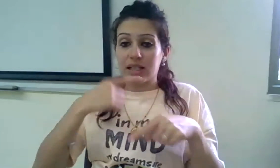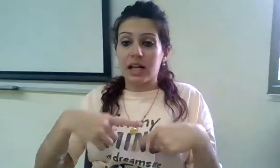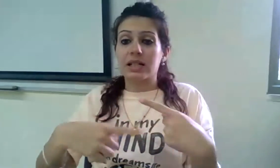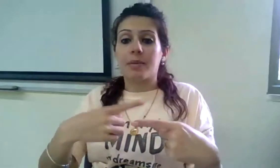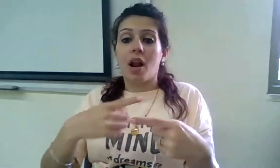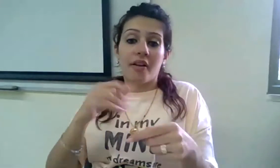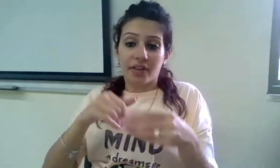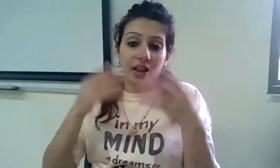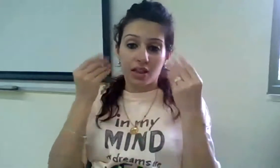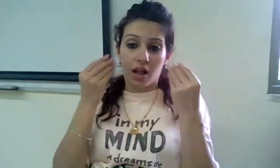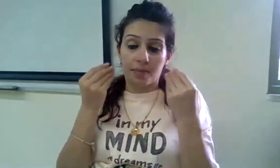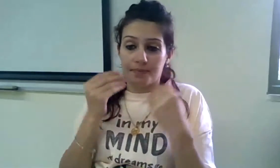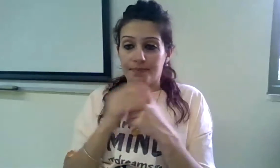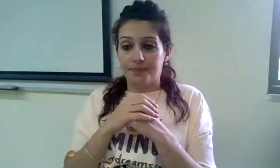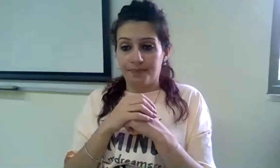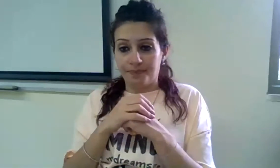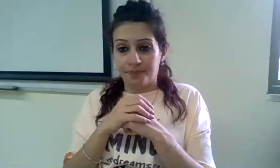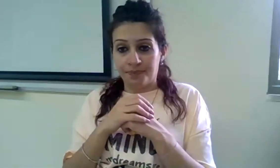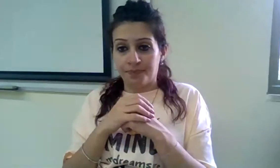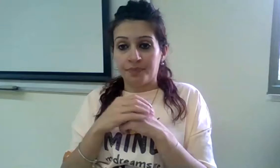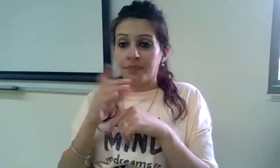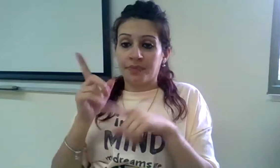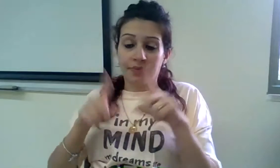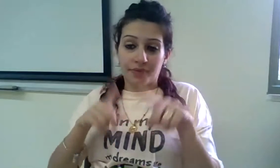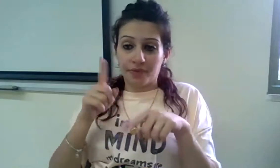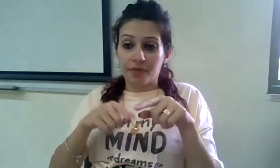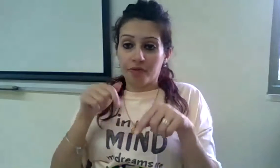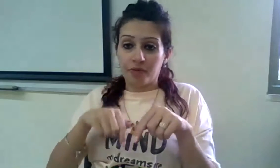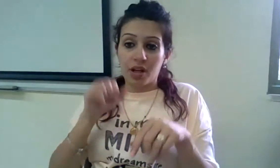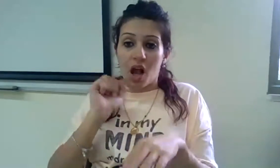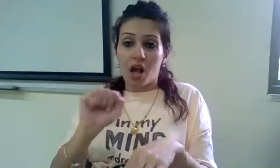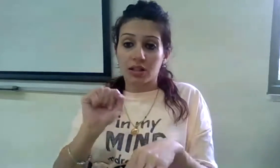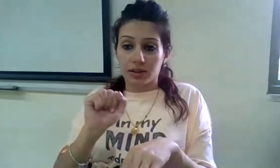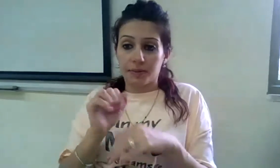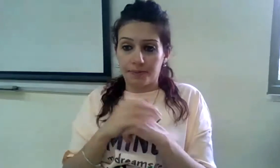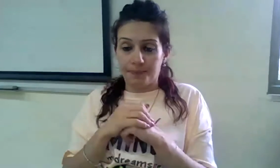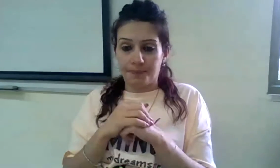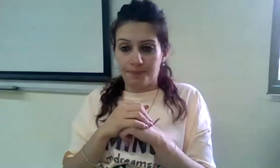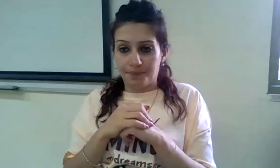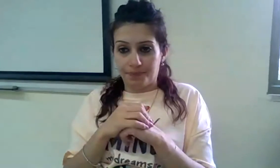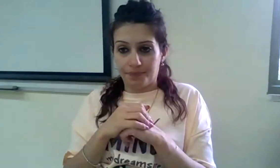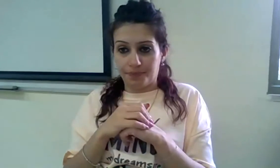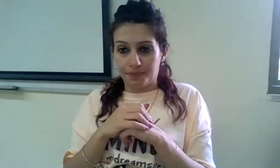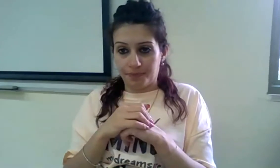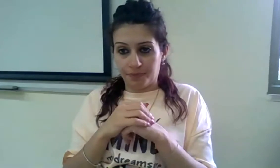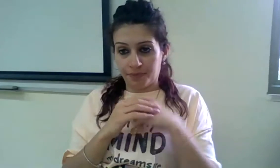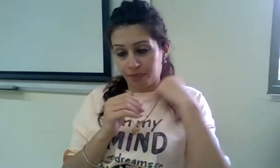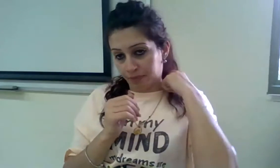that the learning outcomes of the children are more or less the same if it's their